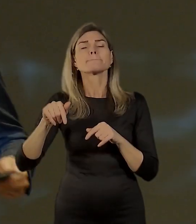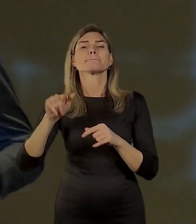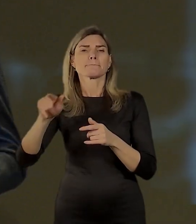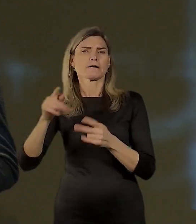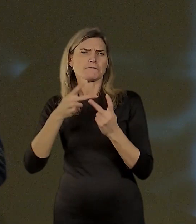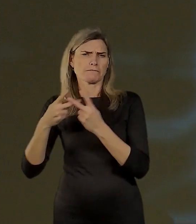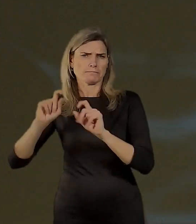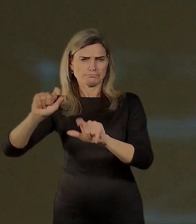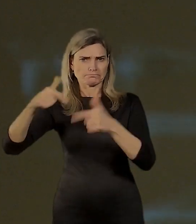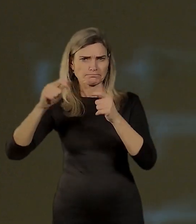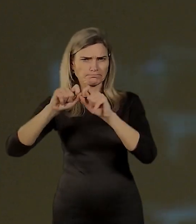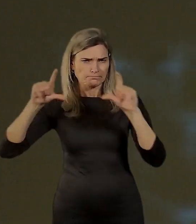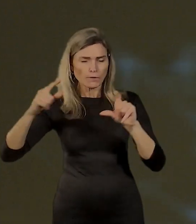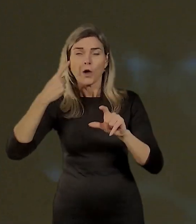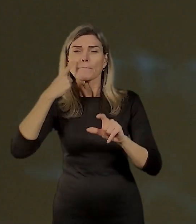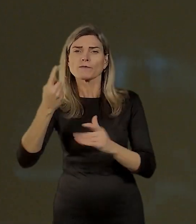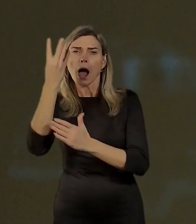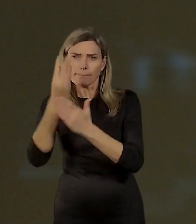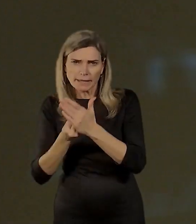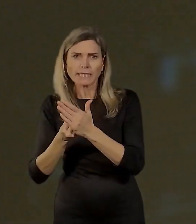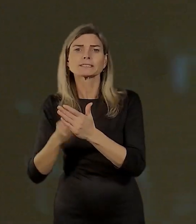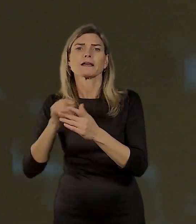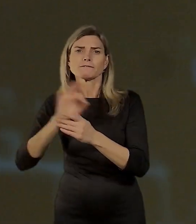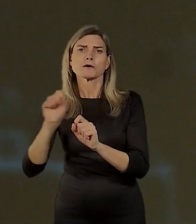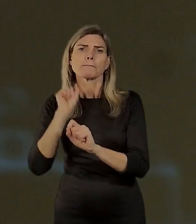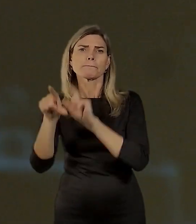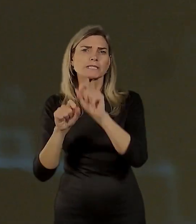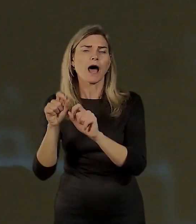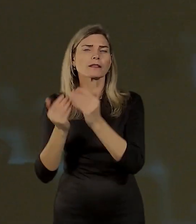via Facebook or Vimeo. You can also ask questions. You here in the hall have the advantage